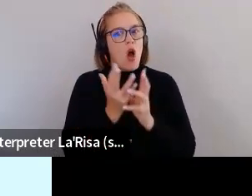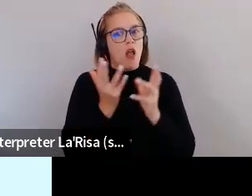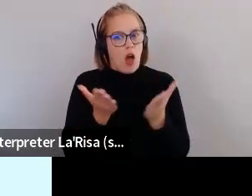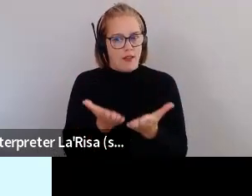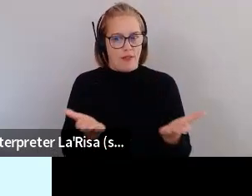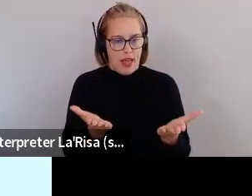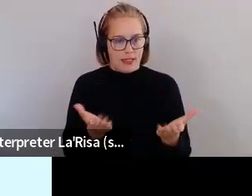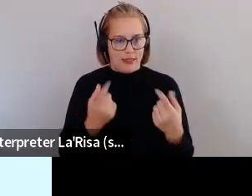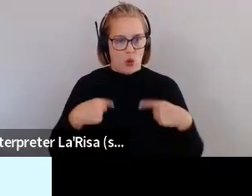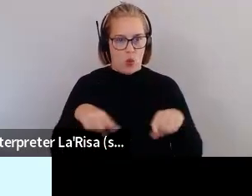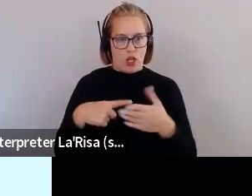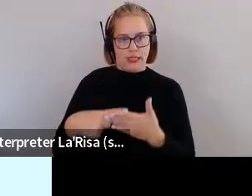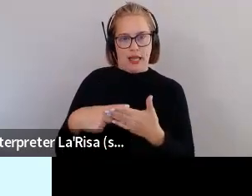journals, but if you are looking for something to do this weekend, it is a